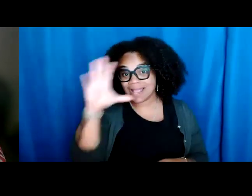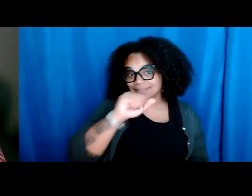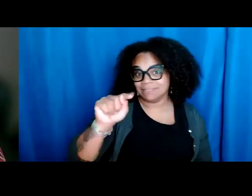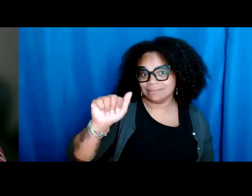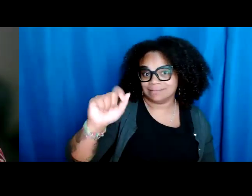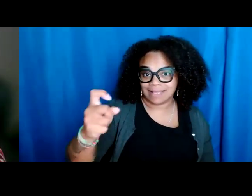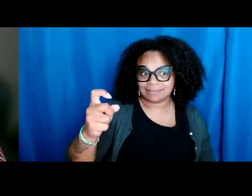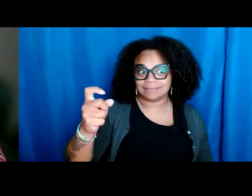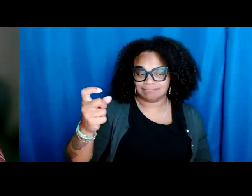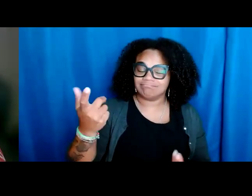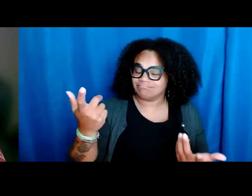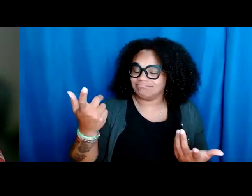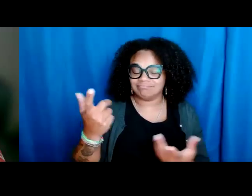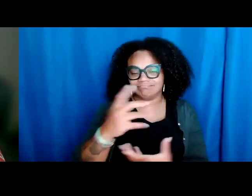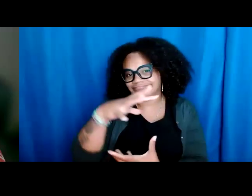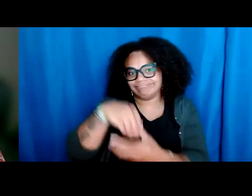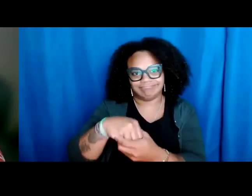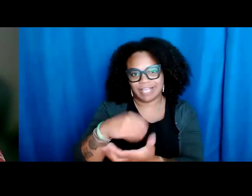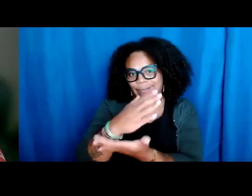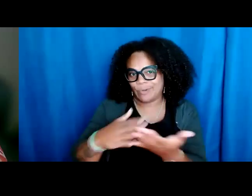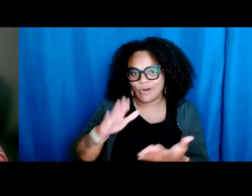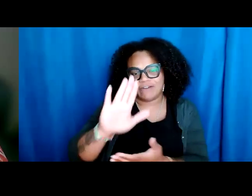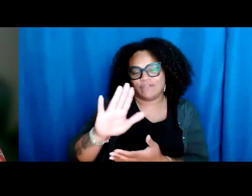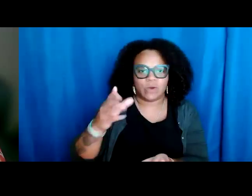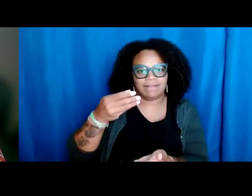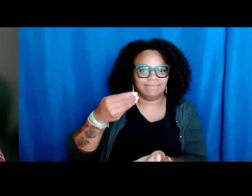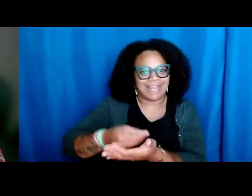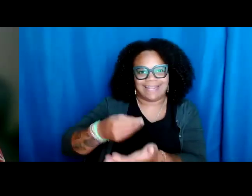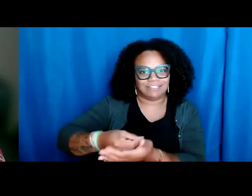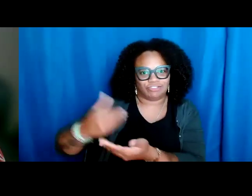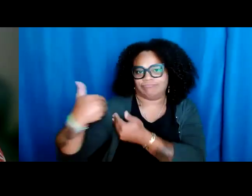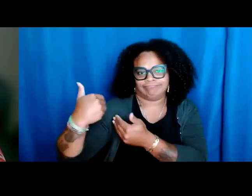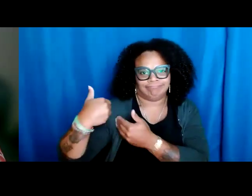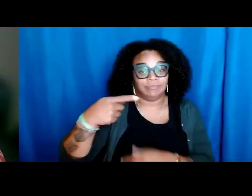going to be a part of your financial rhythm. Set your calendar reminders,